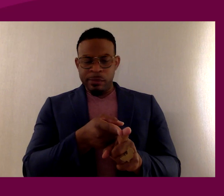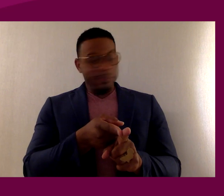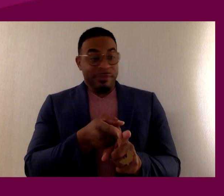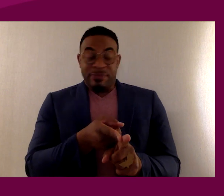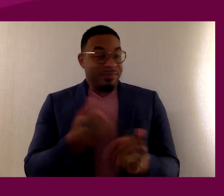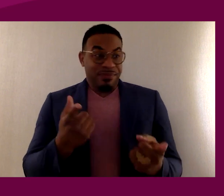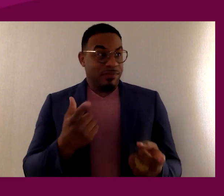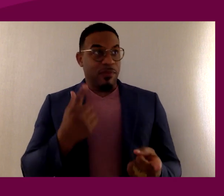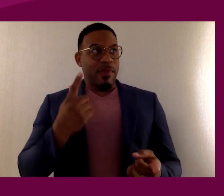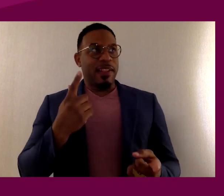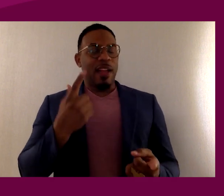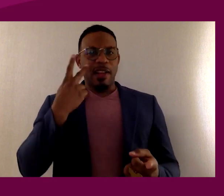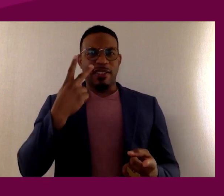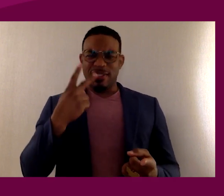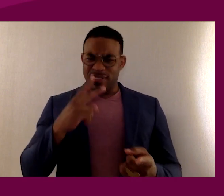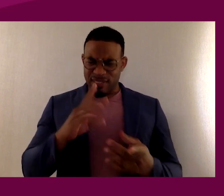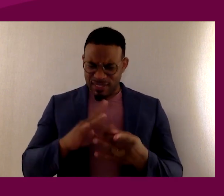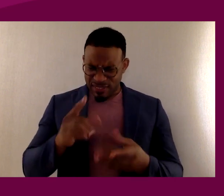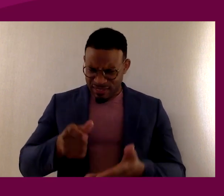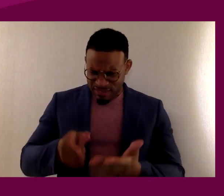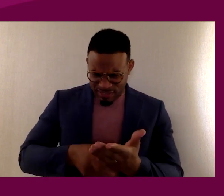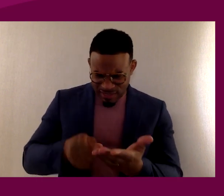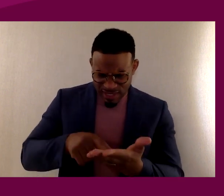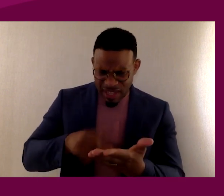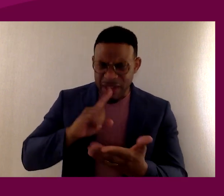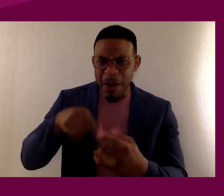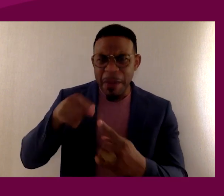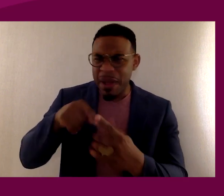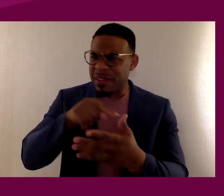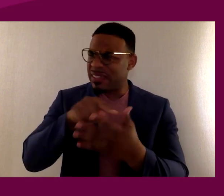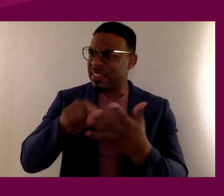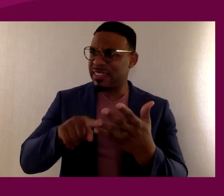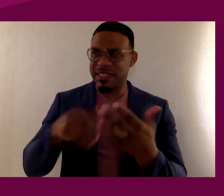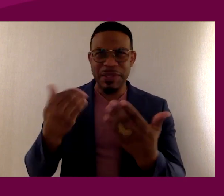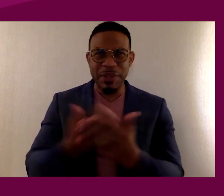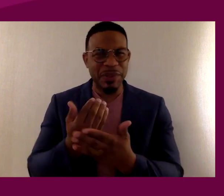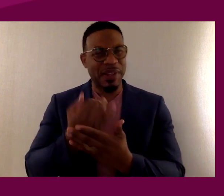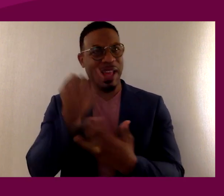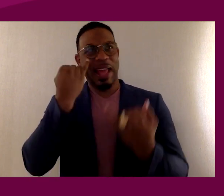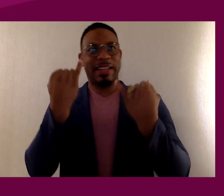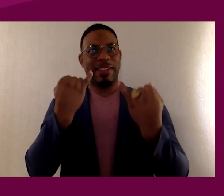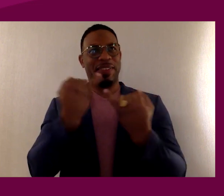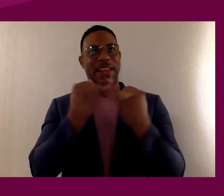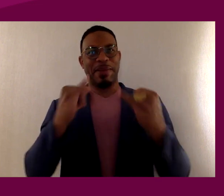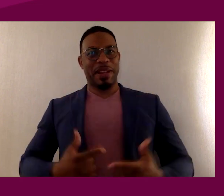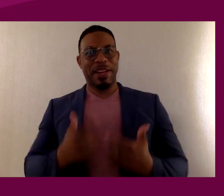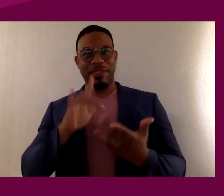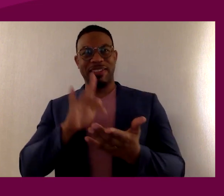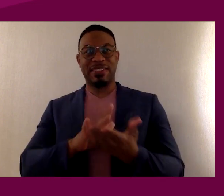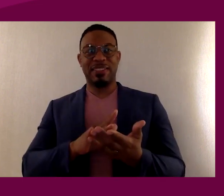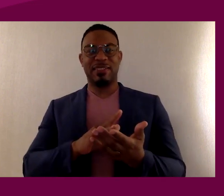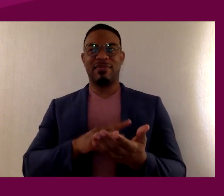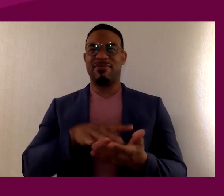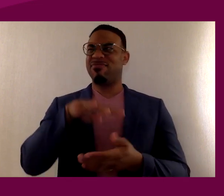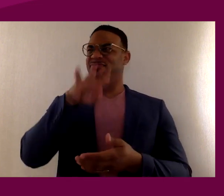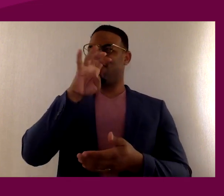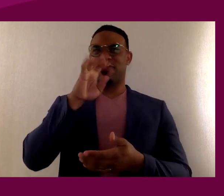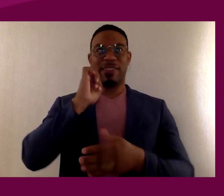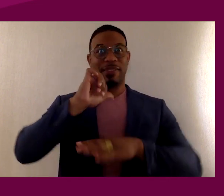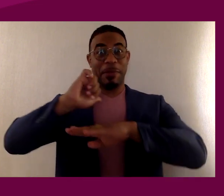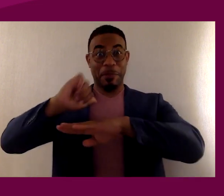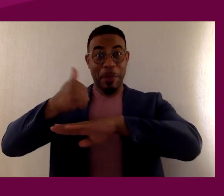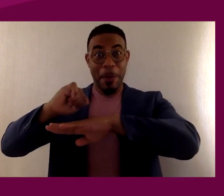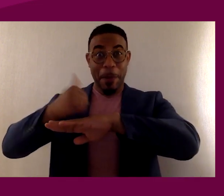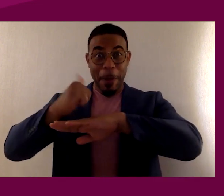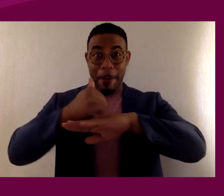do for a job. I saw a news article talking about these idea of an independent living center, and